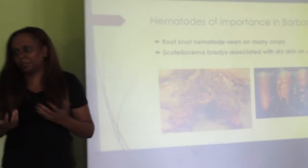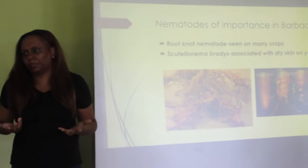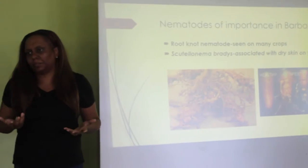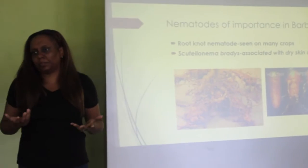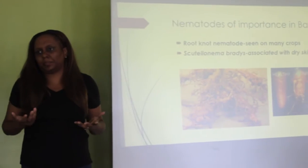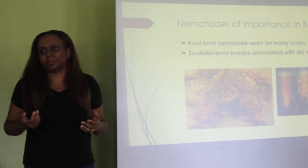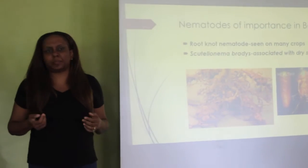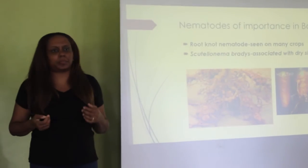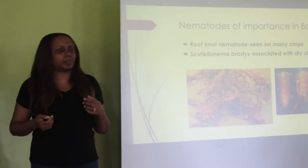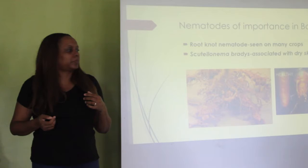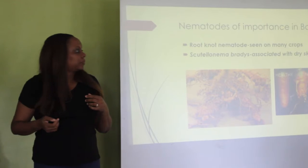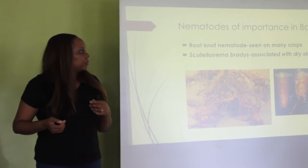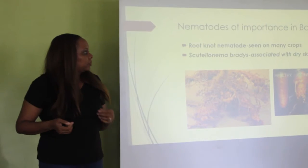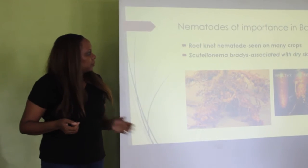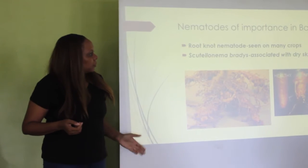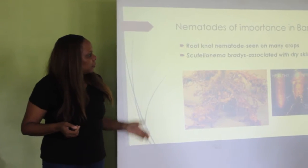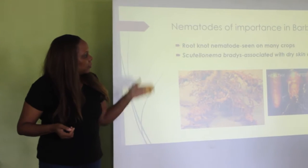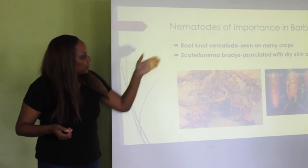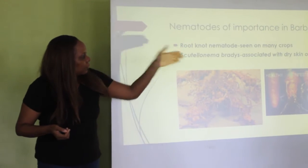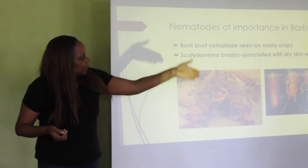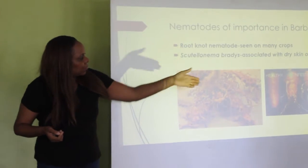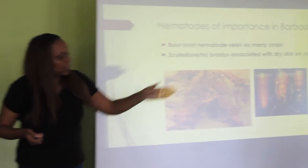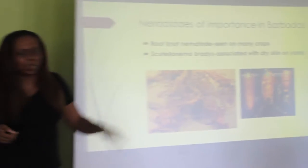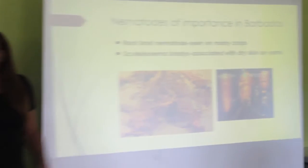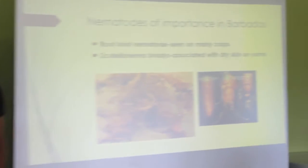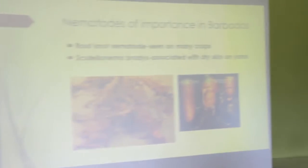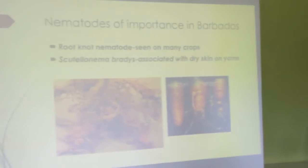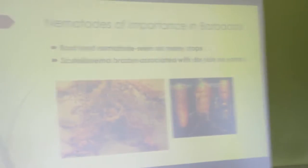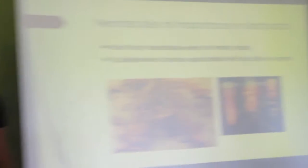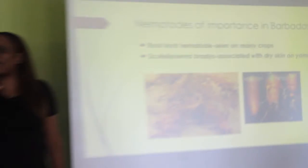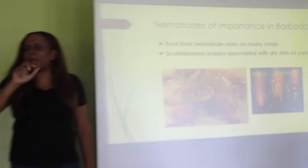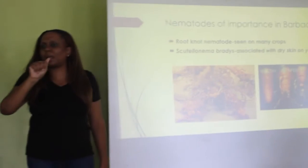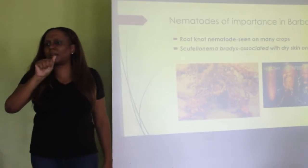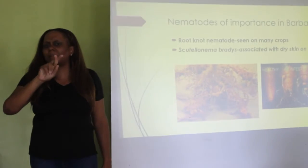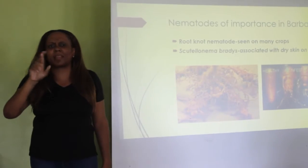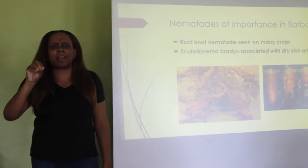that's a problem over here this is this looks like a carrot so there's been an effect all the